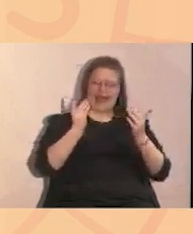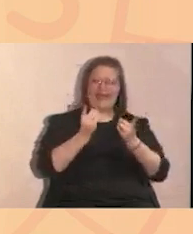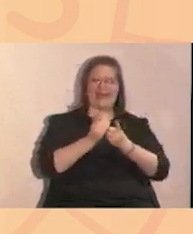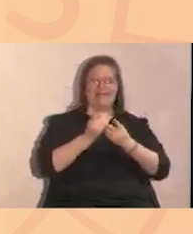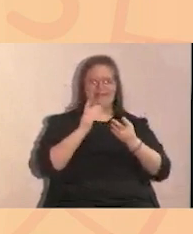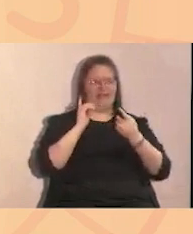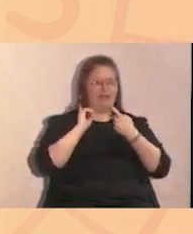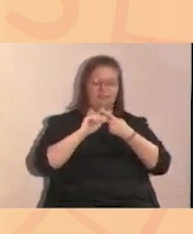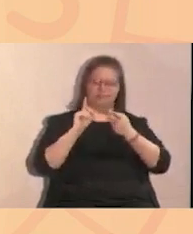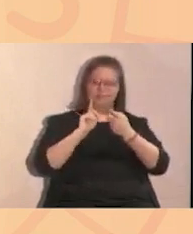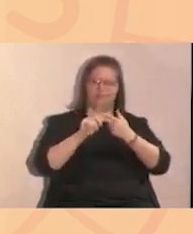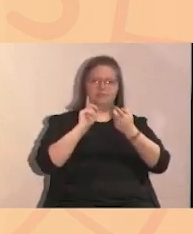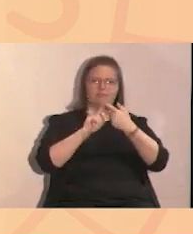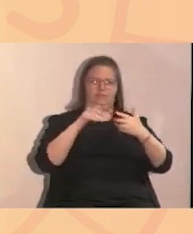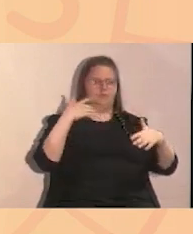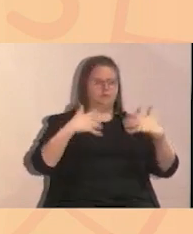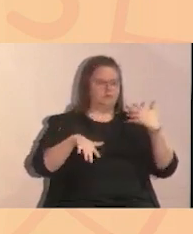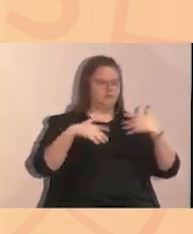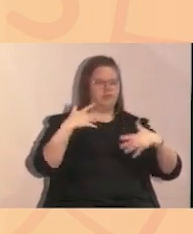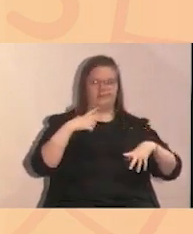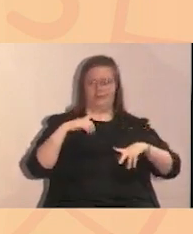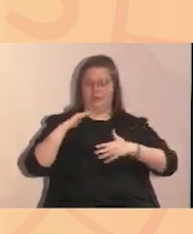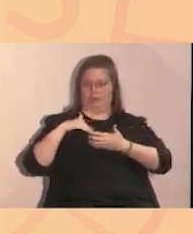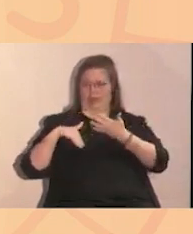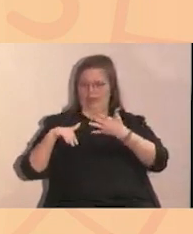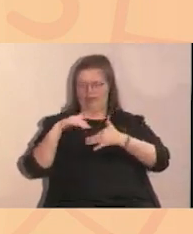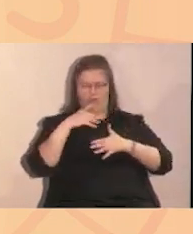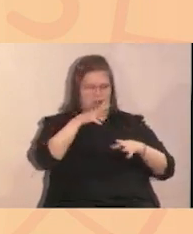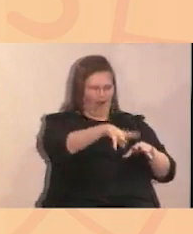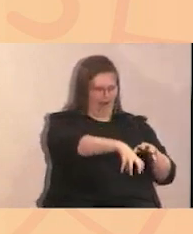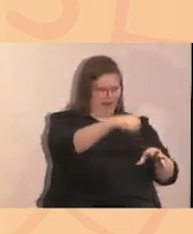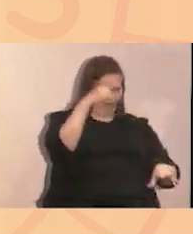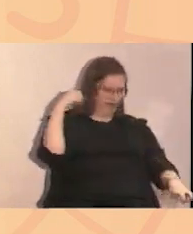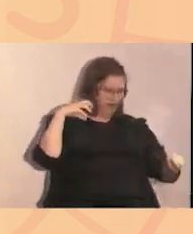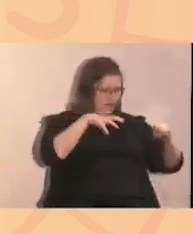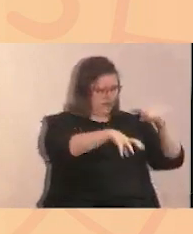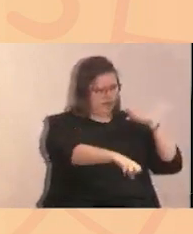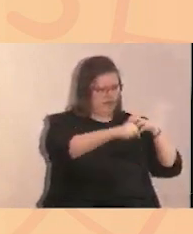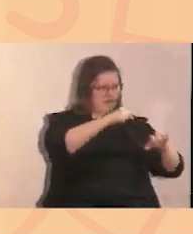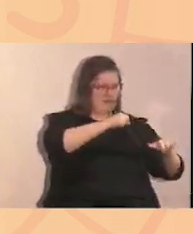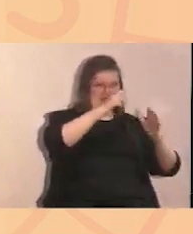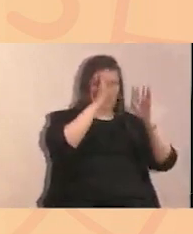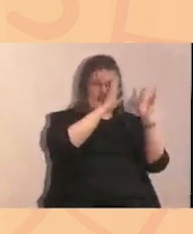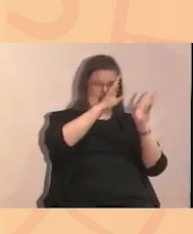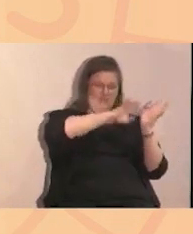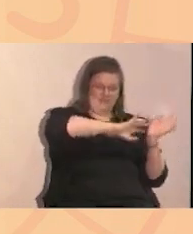to suffer as our society makes unreasonable demands of it, extracting wealth from it, clearing important habitats and ecosystems